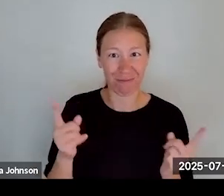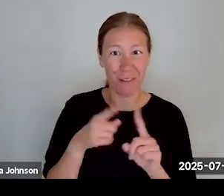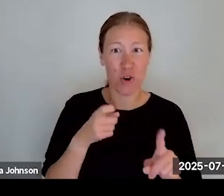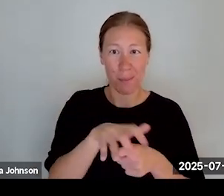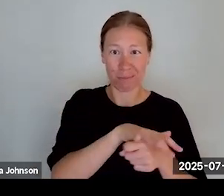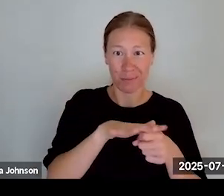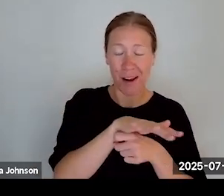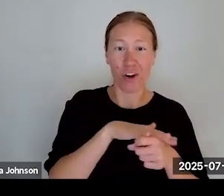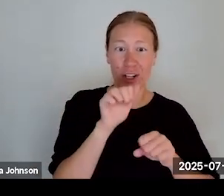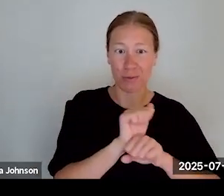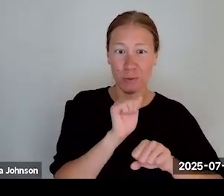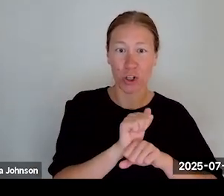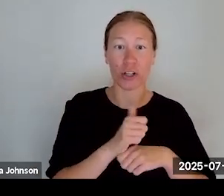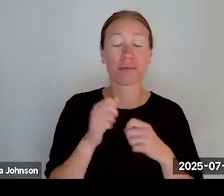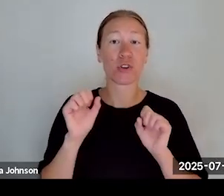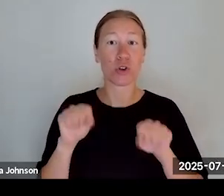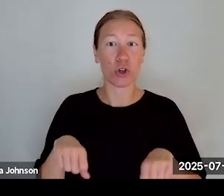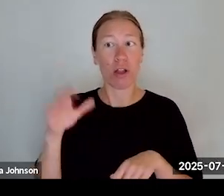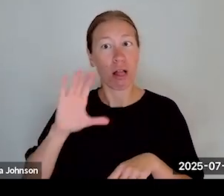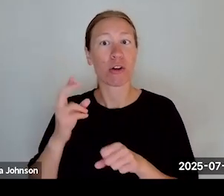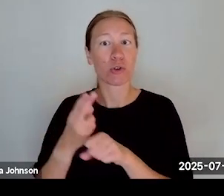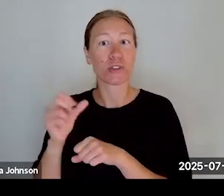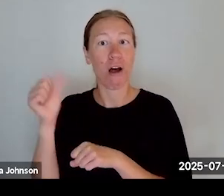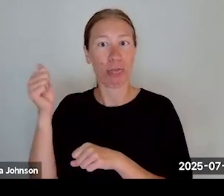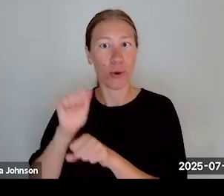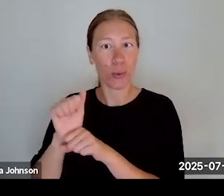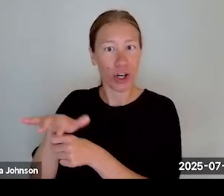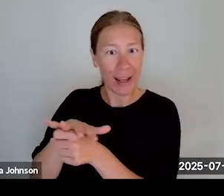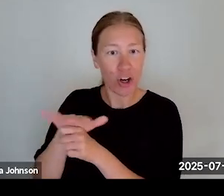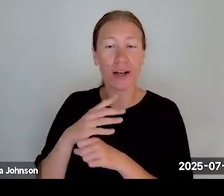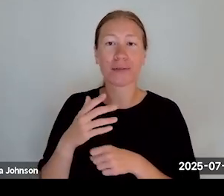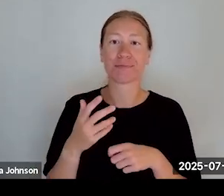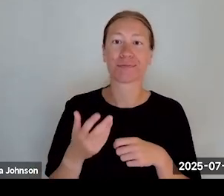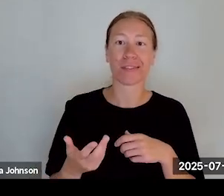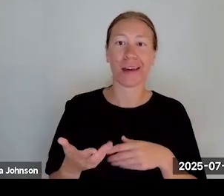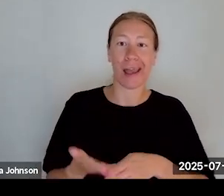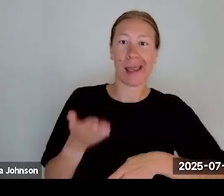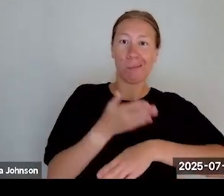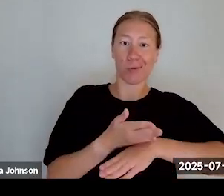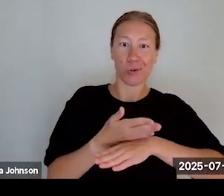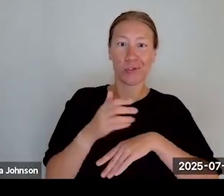increasing ventilation, or using HEPA filters. We can also use air purification devices